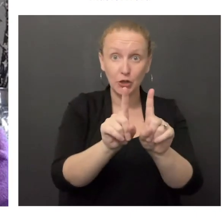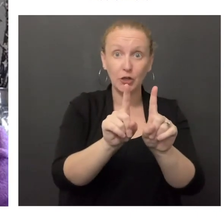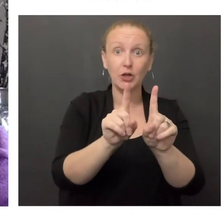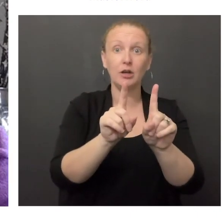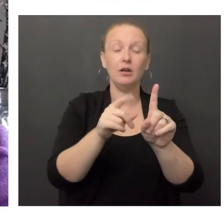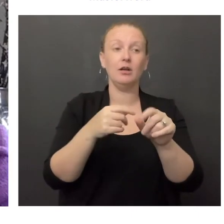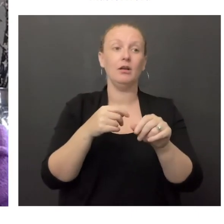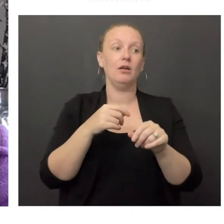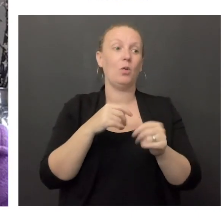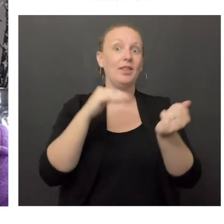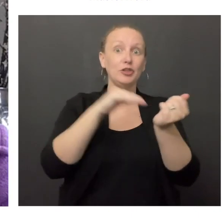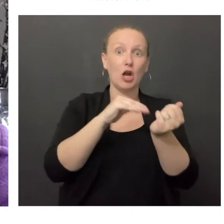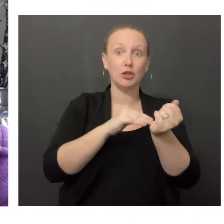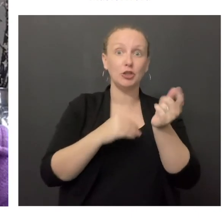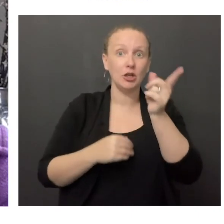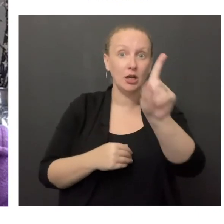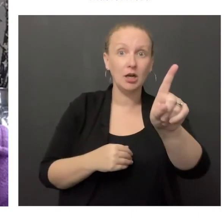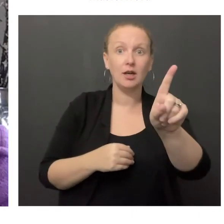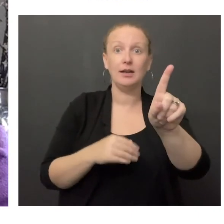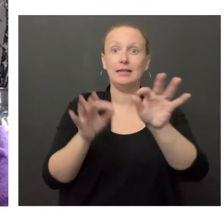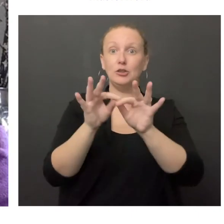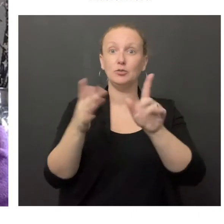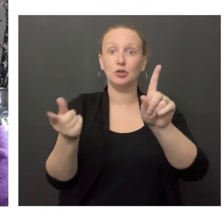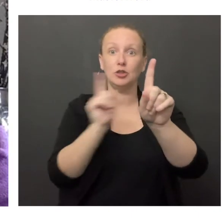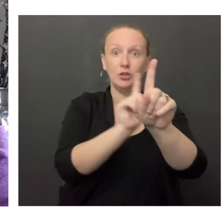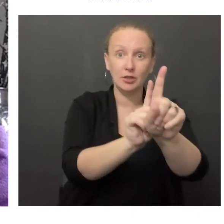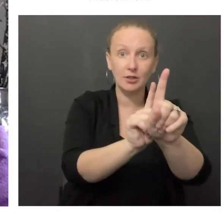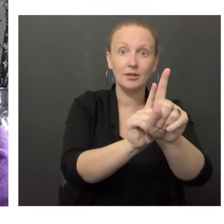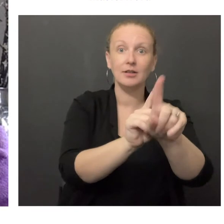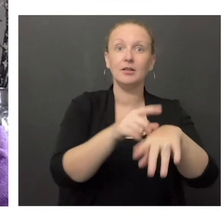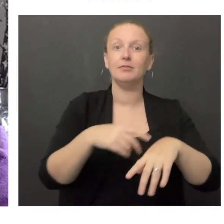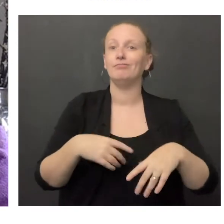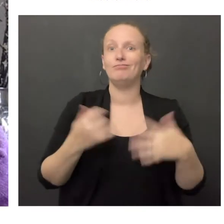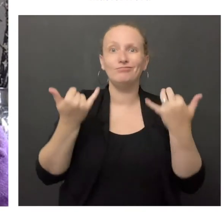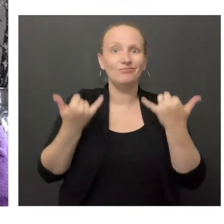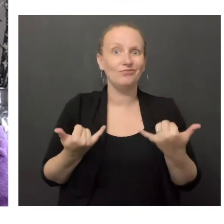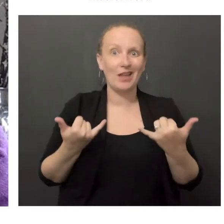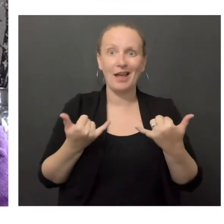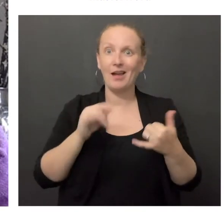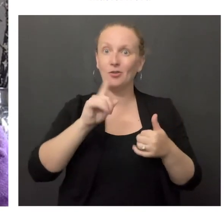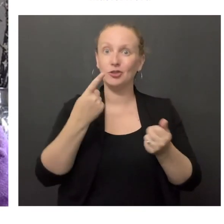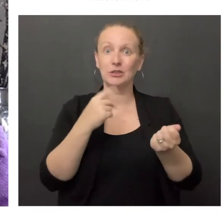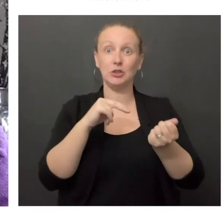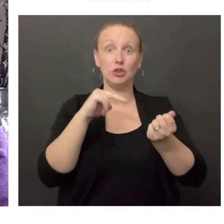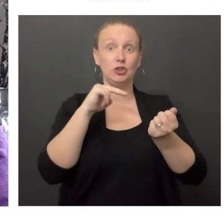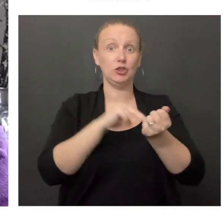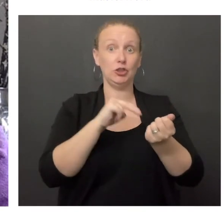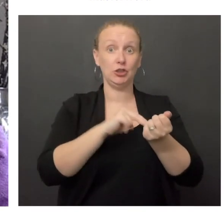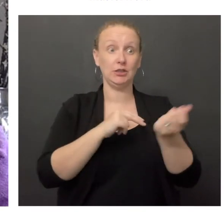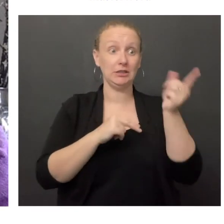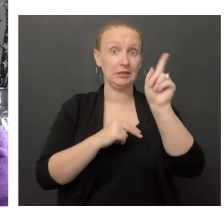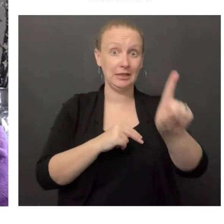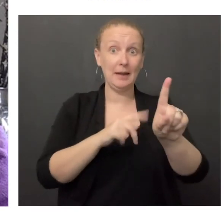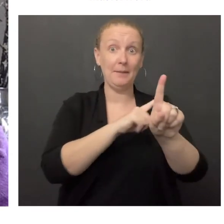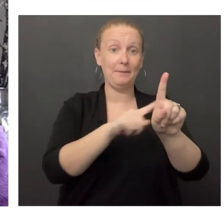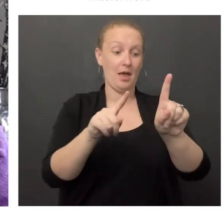in separate, or the physician. It's now the nurse walks in, the practitioner walks in and interpretation walks in with him.